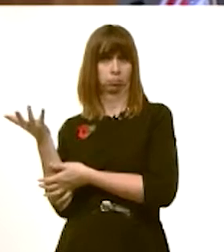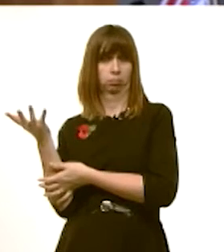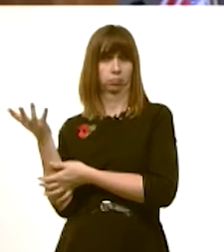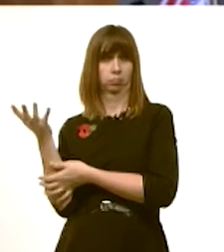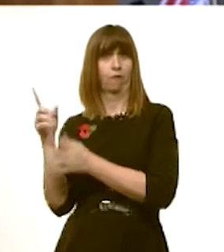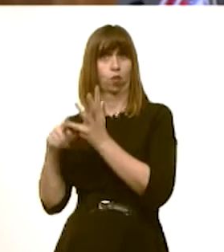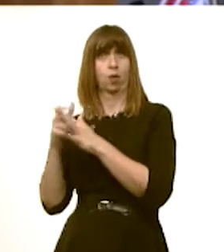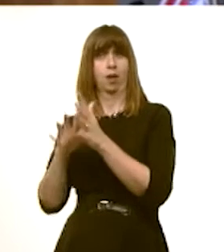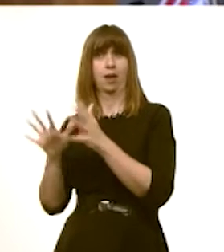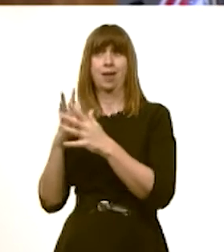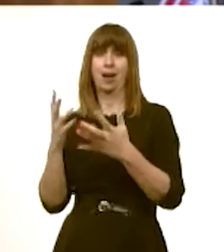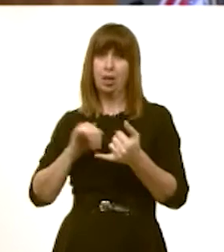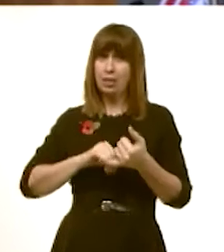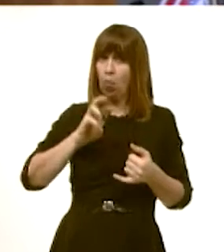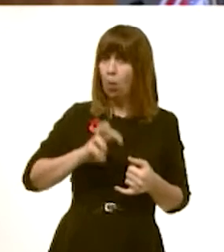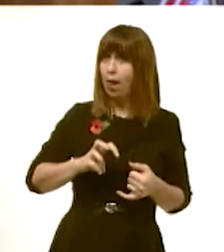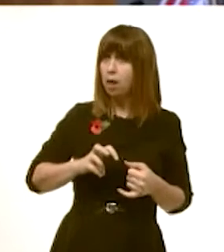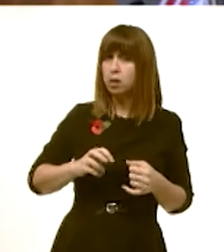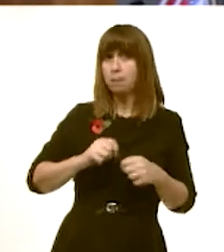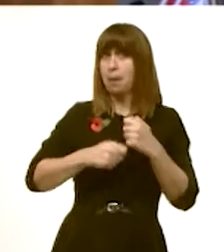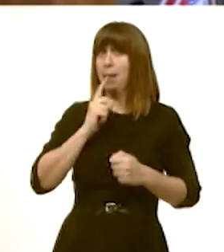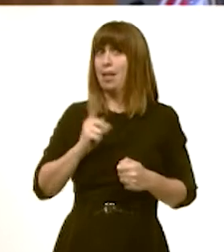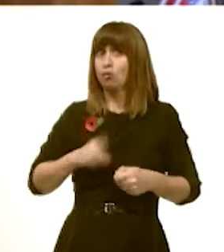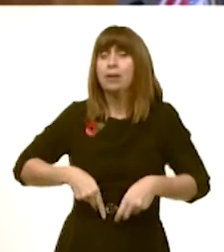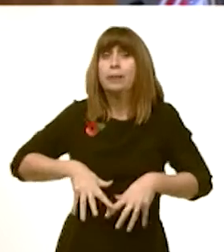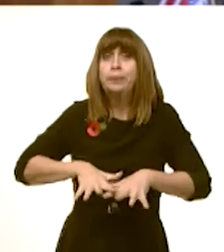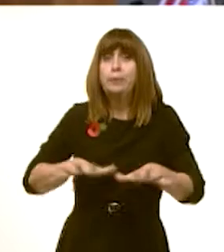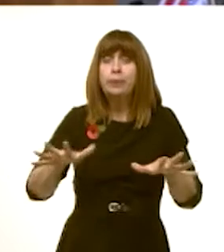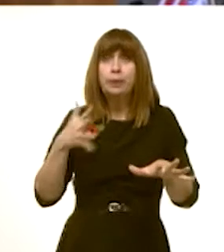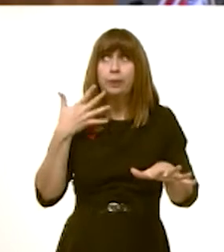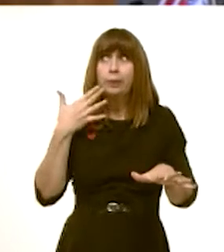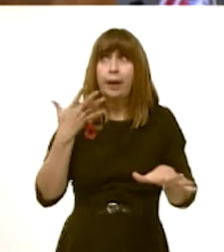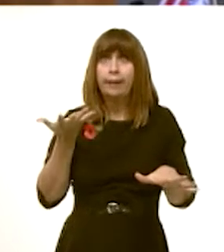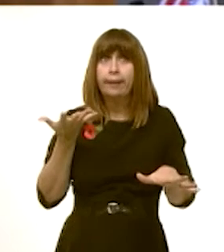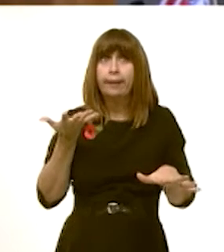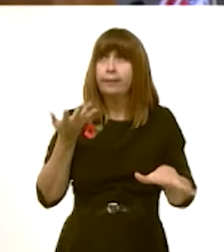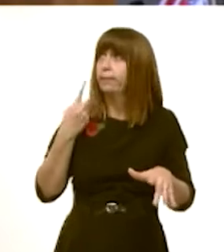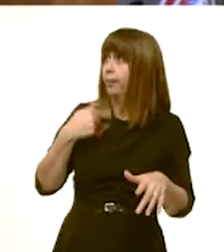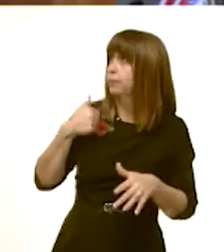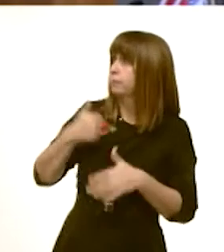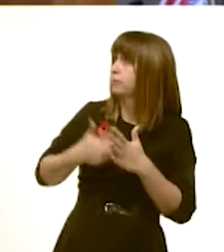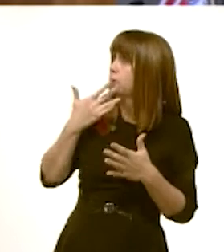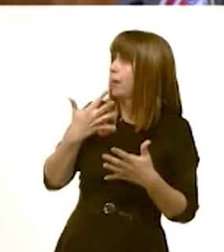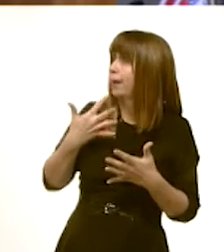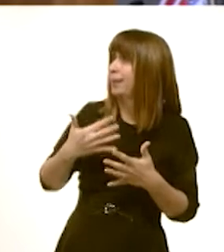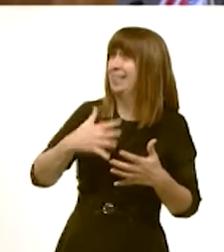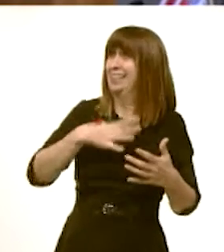in the electrification of the south Wales main line. We cannot move ahead with electrification of the metro without the main line being done,